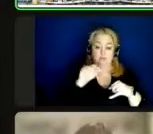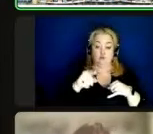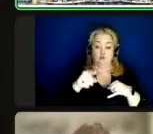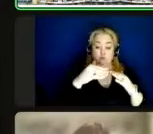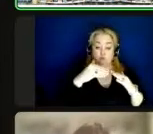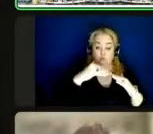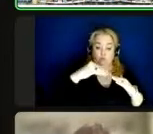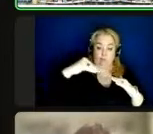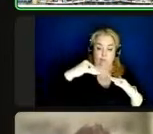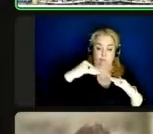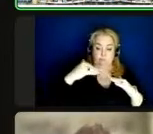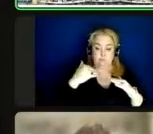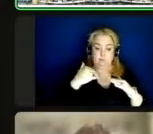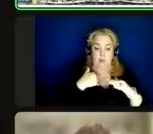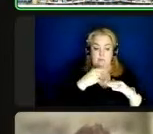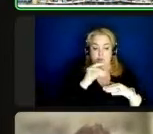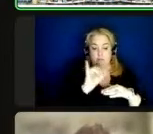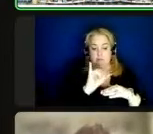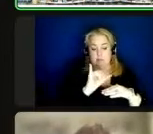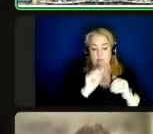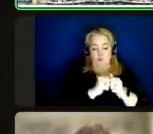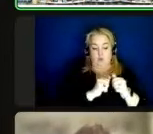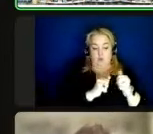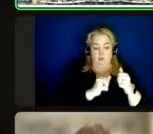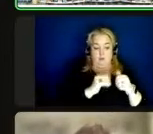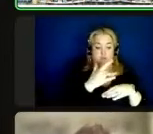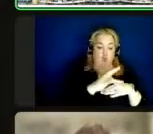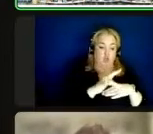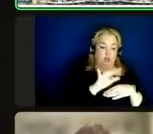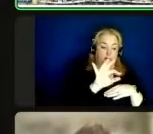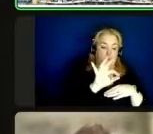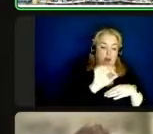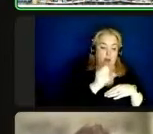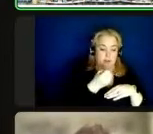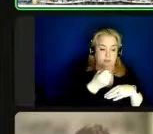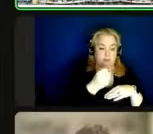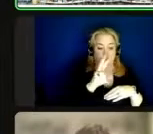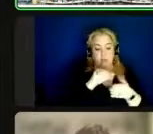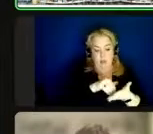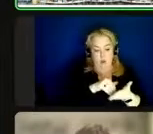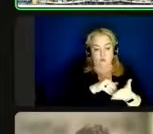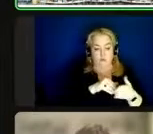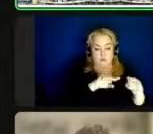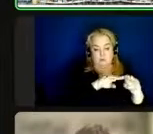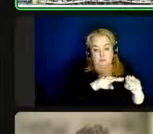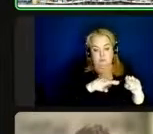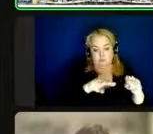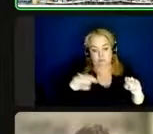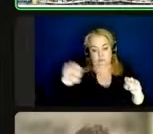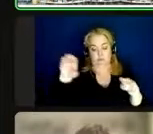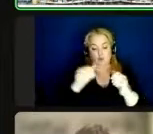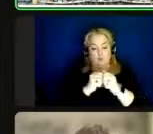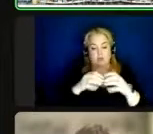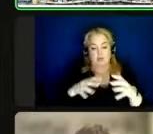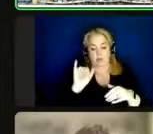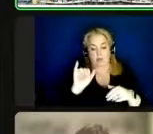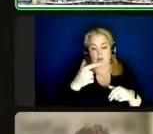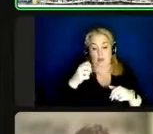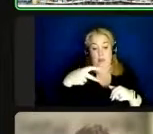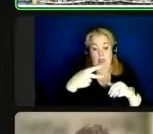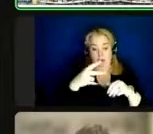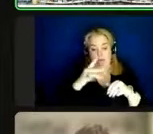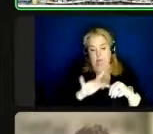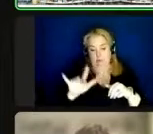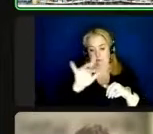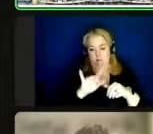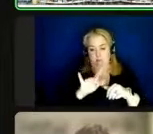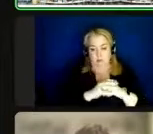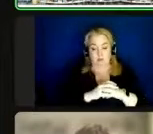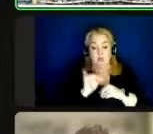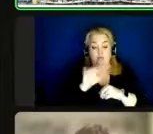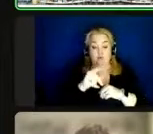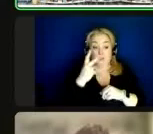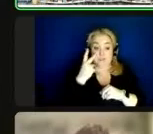GREEN LINE JUST THE TREND LINE